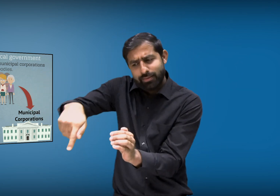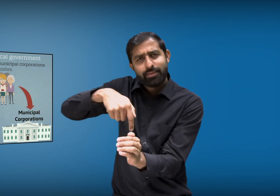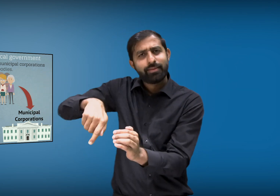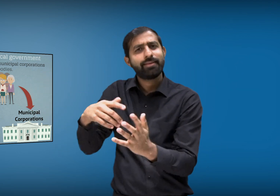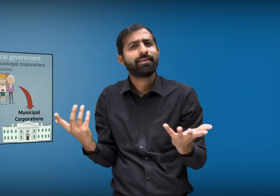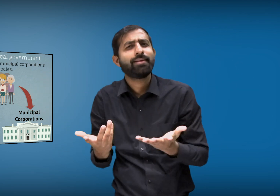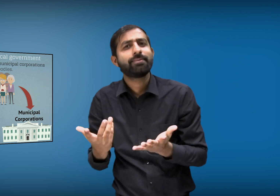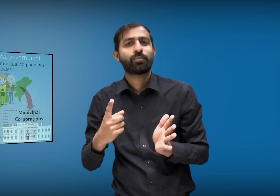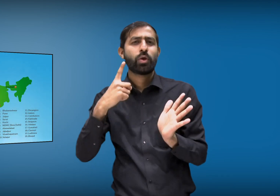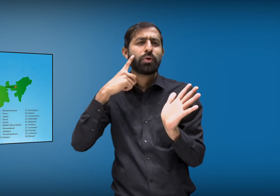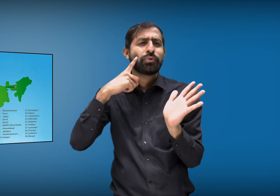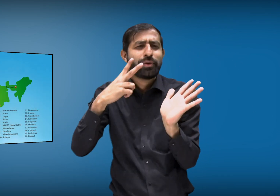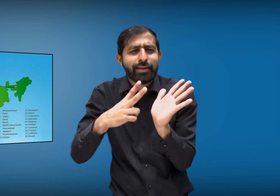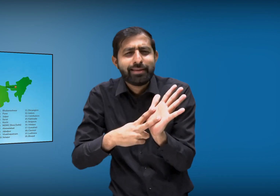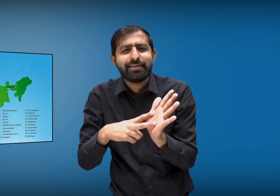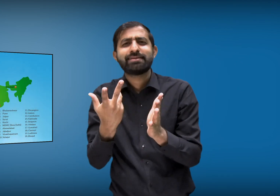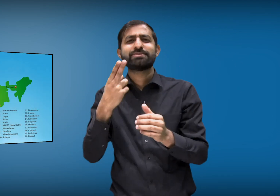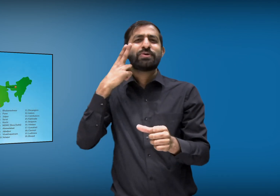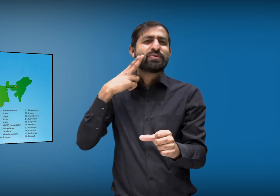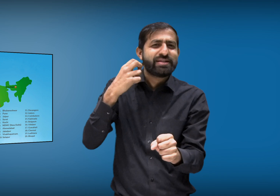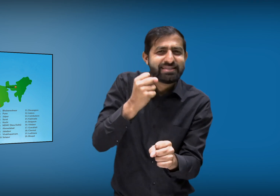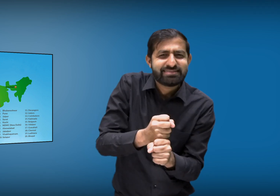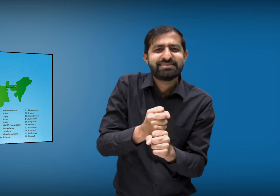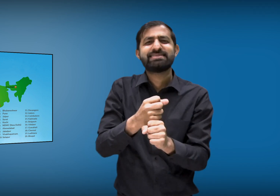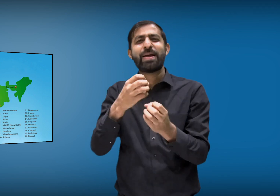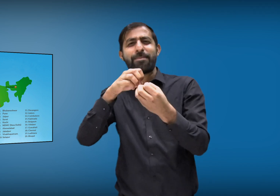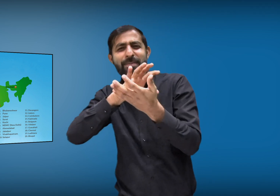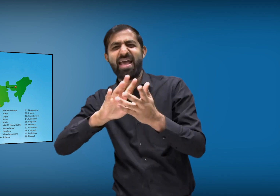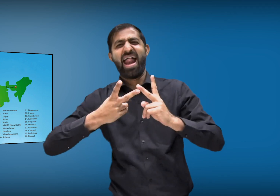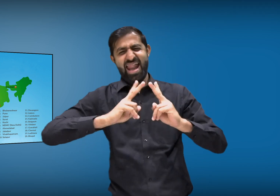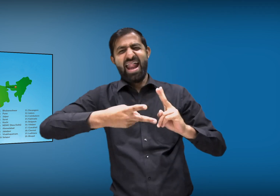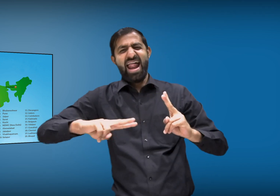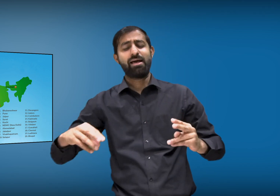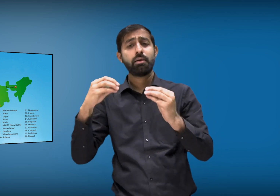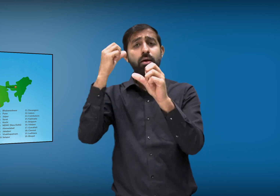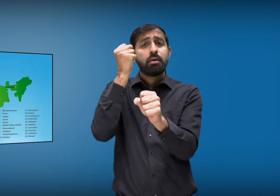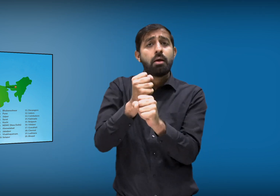smaller cities and towns for example Indore, Gurgaon, Bhopal and various other